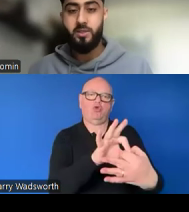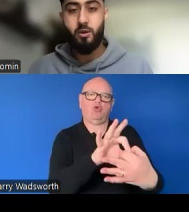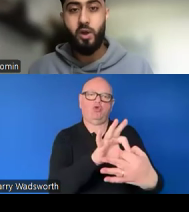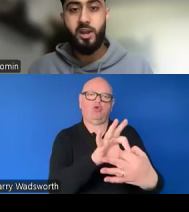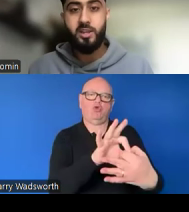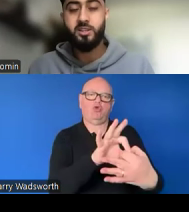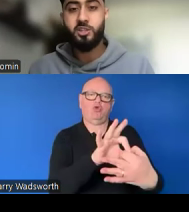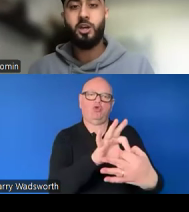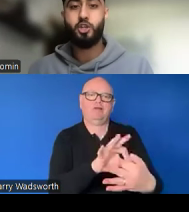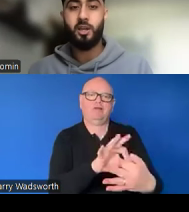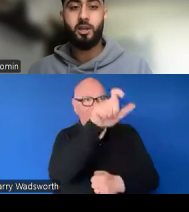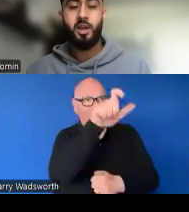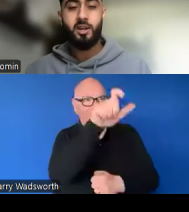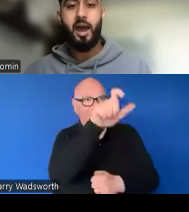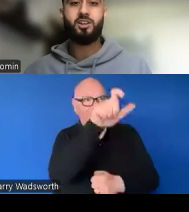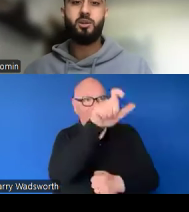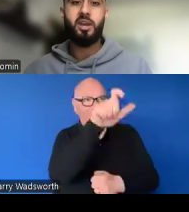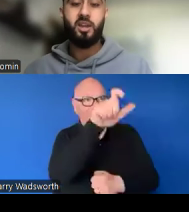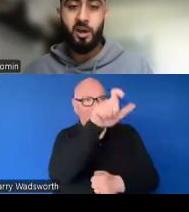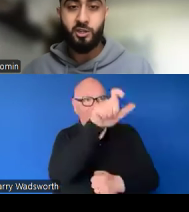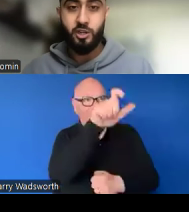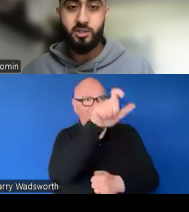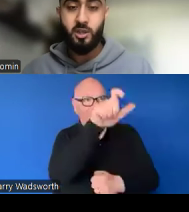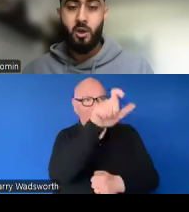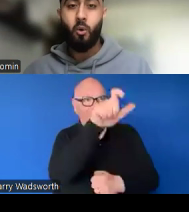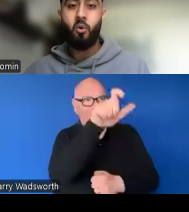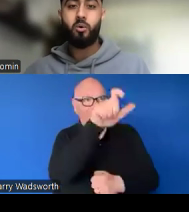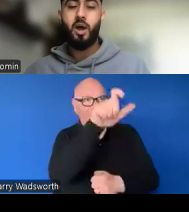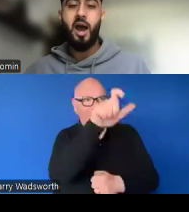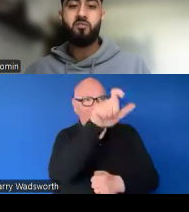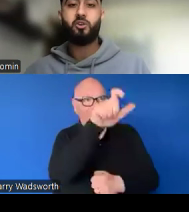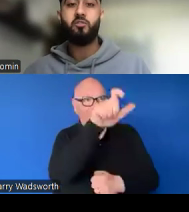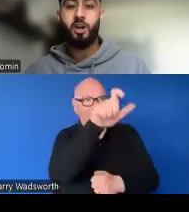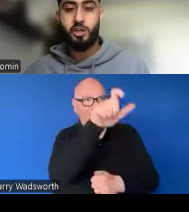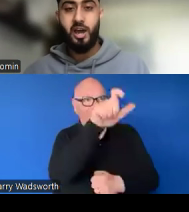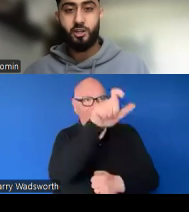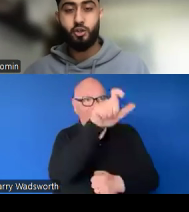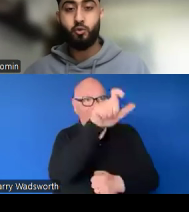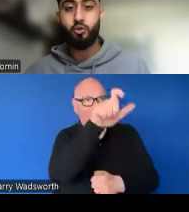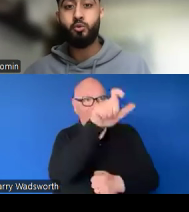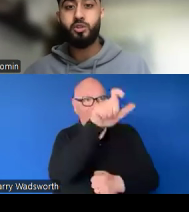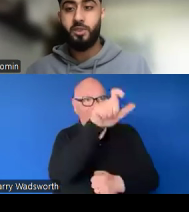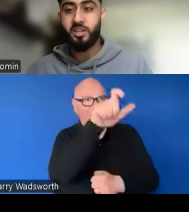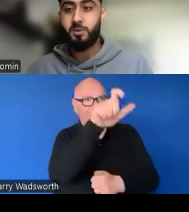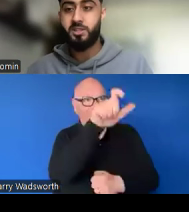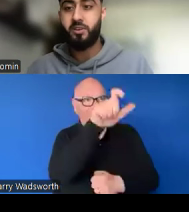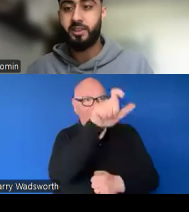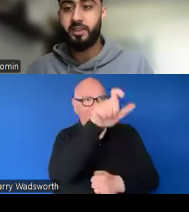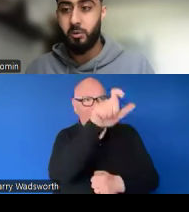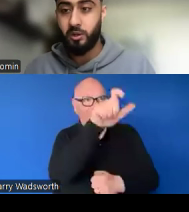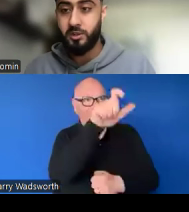They're ready and searching to actually make a purchase or have a conversion action or do something specific that we want.